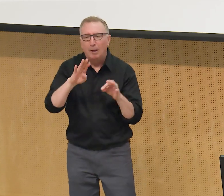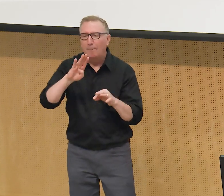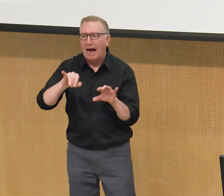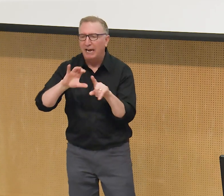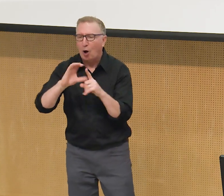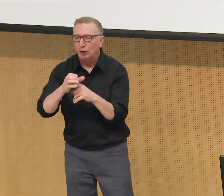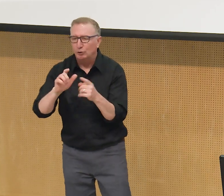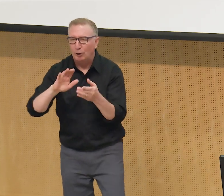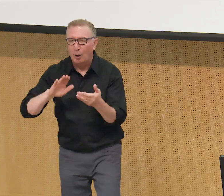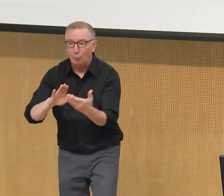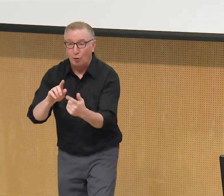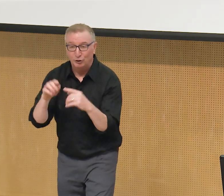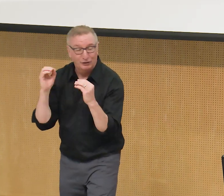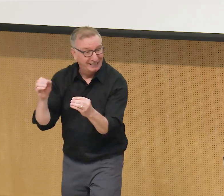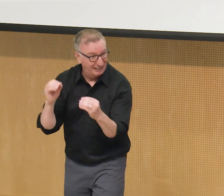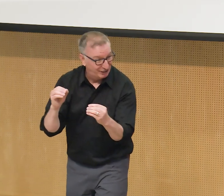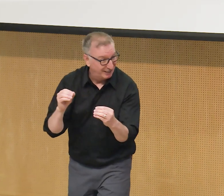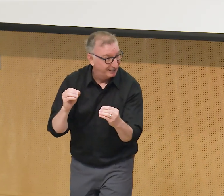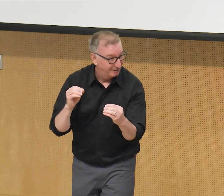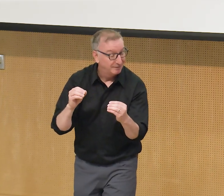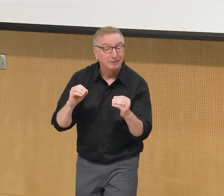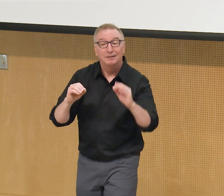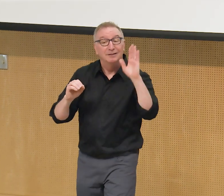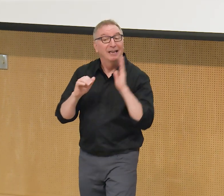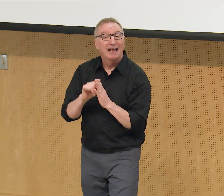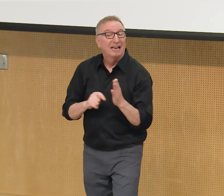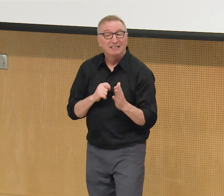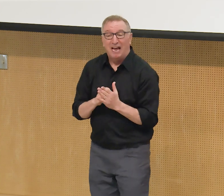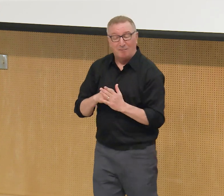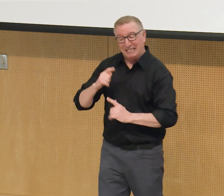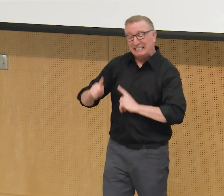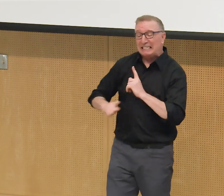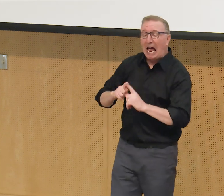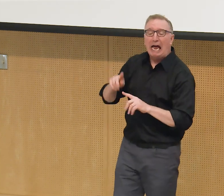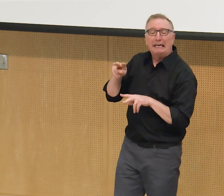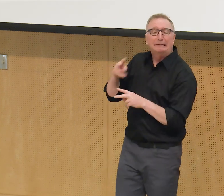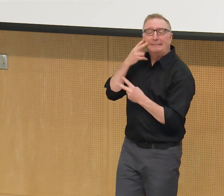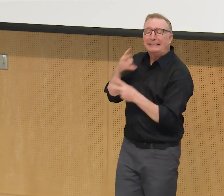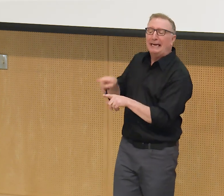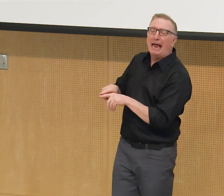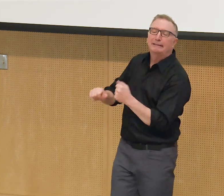Schools went through a change where they used bilingual bicultural education now,